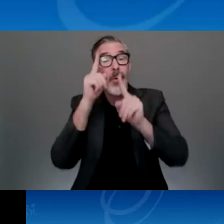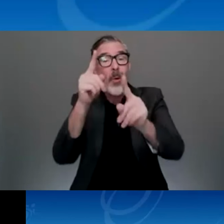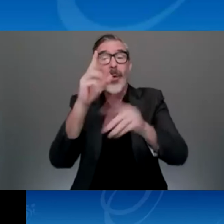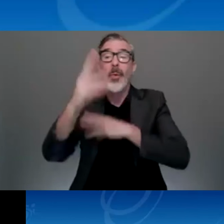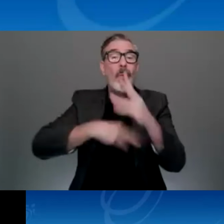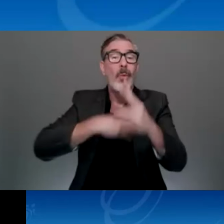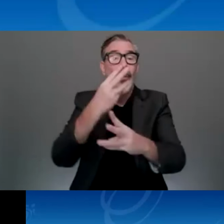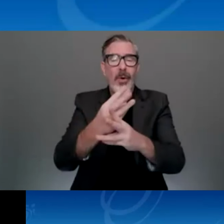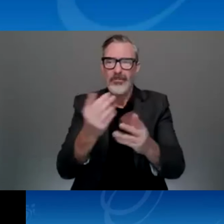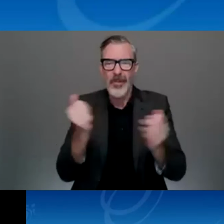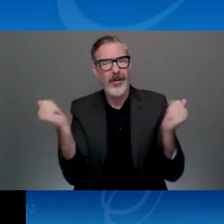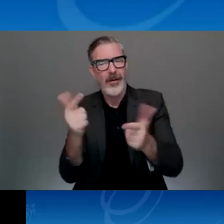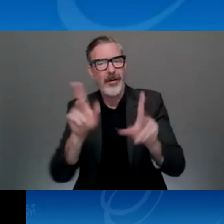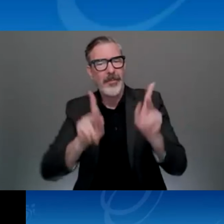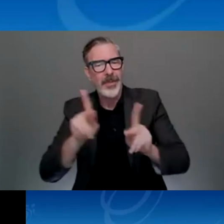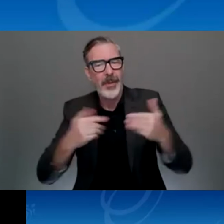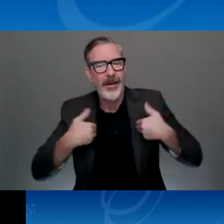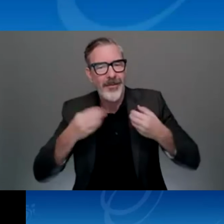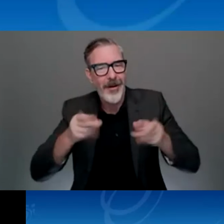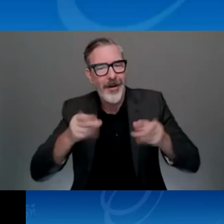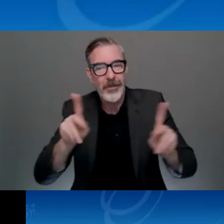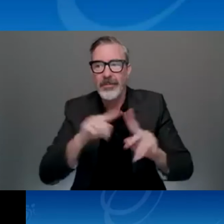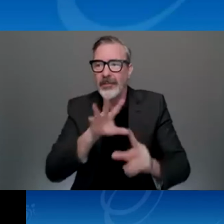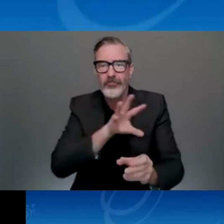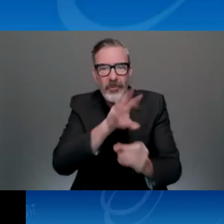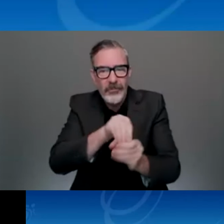has the opportunity to contribute and to thrive.